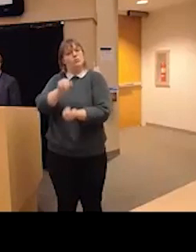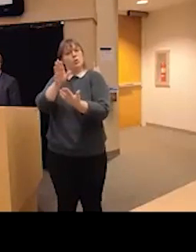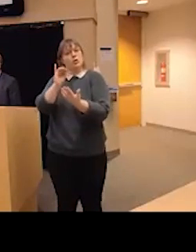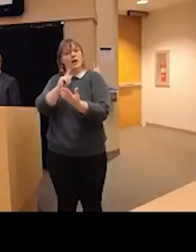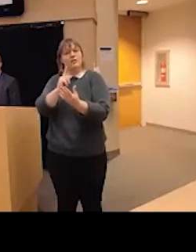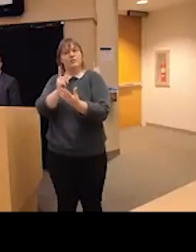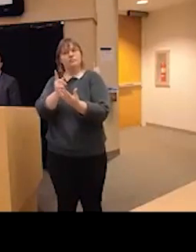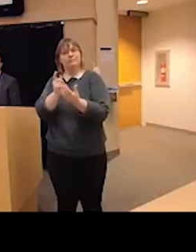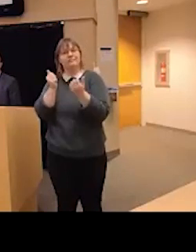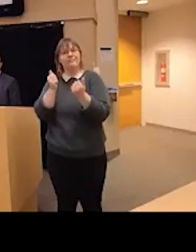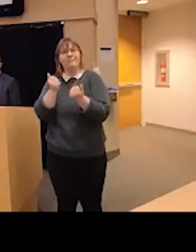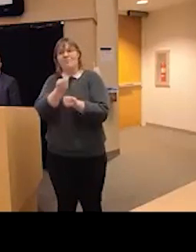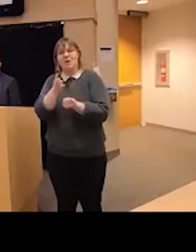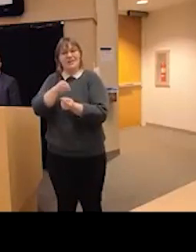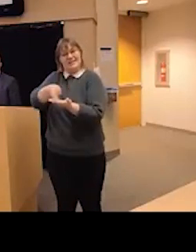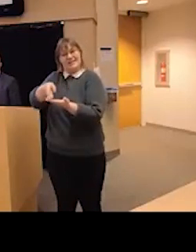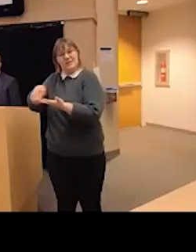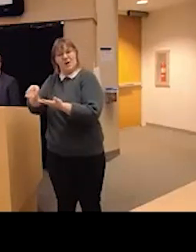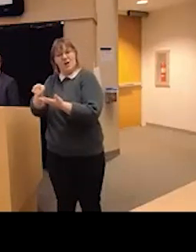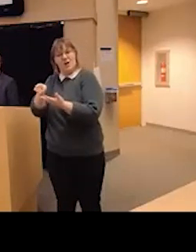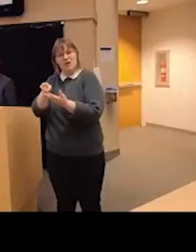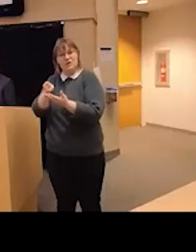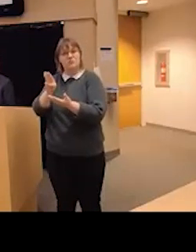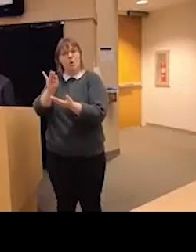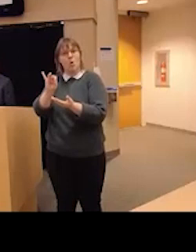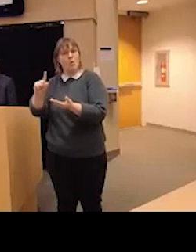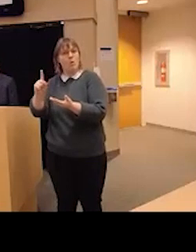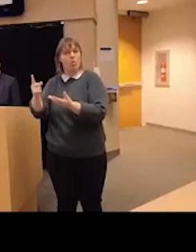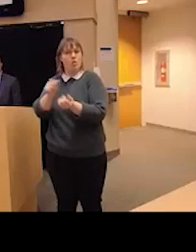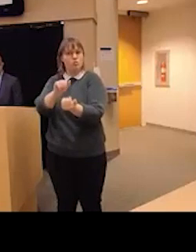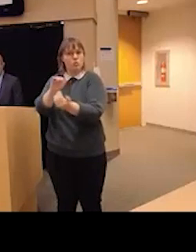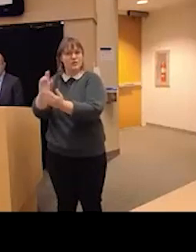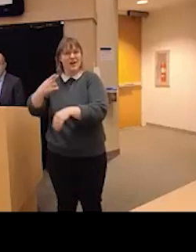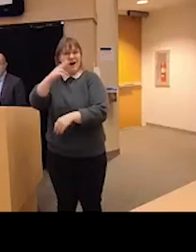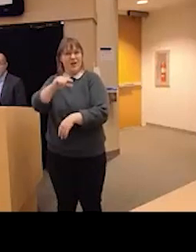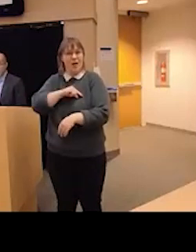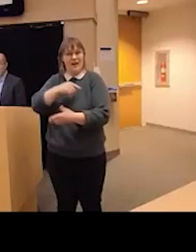multidisiplinary care and multimodal approaches uh which are high quality and financially sustainable